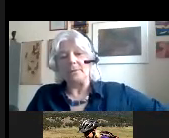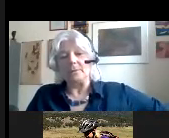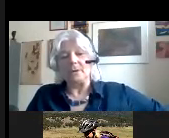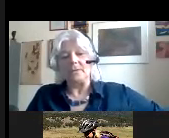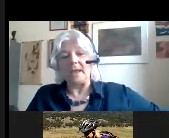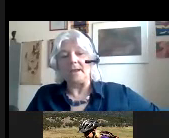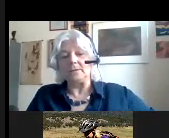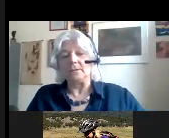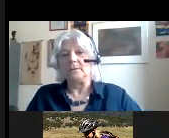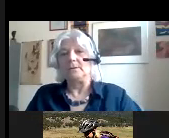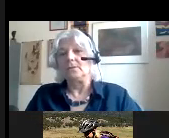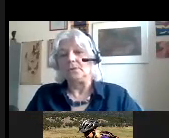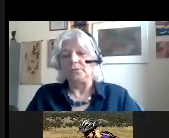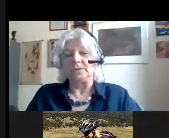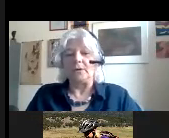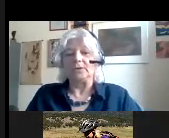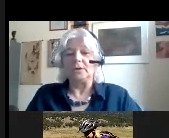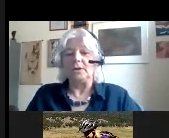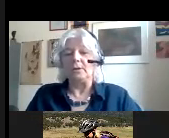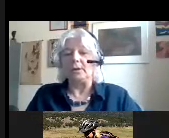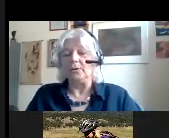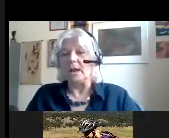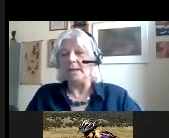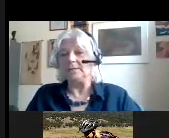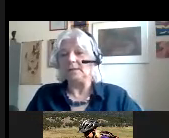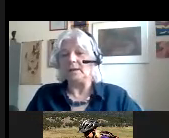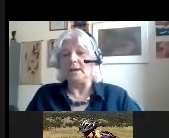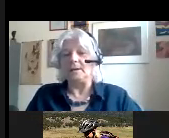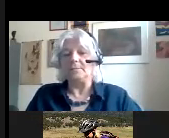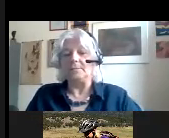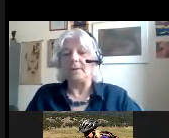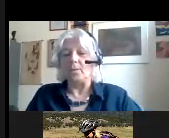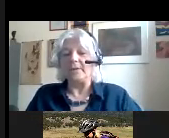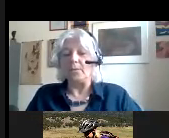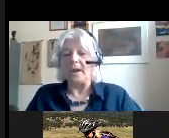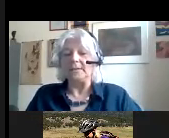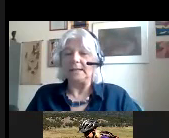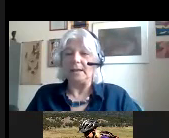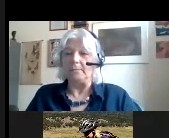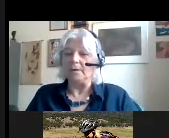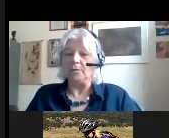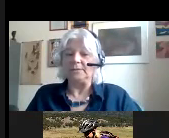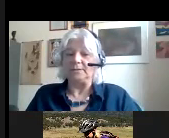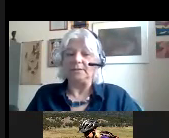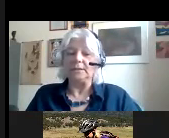Powder cocaine, which was largely utilized by wealthy whites had a minimal sentencing, while